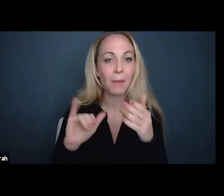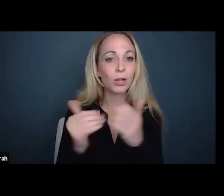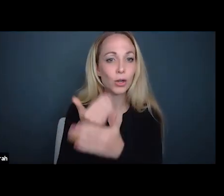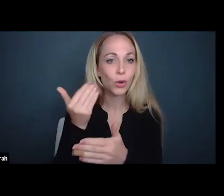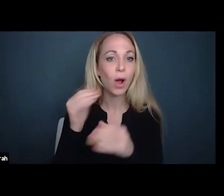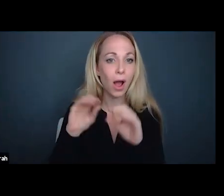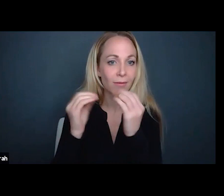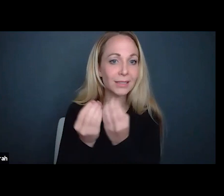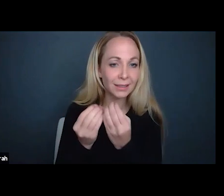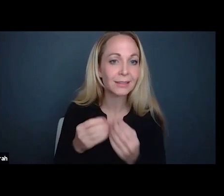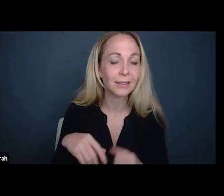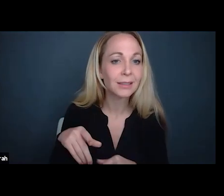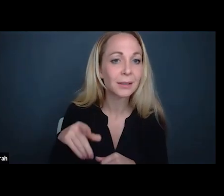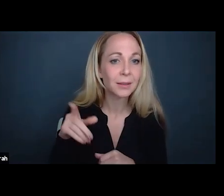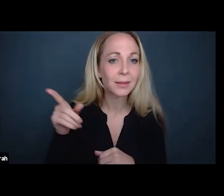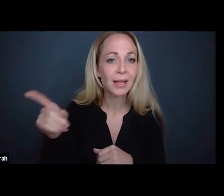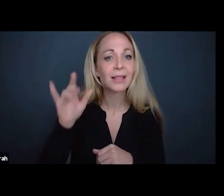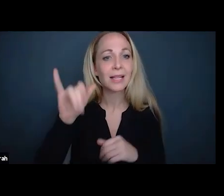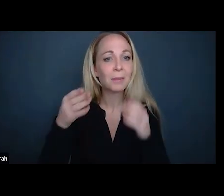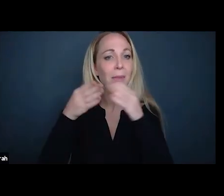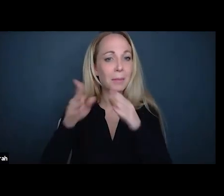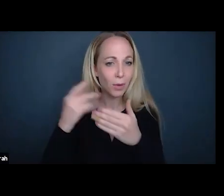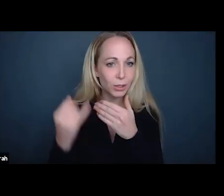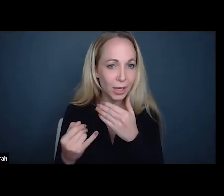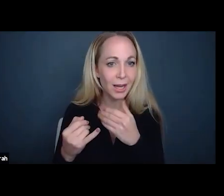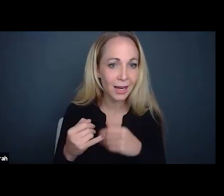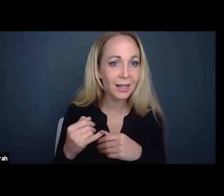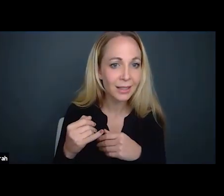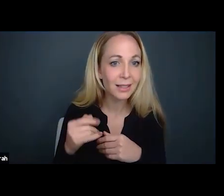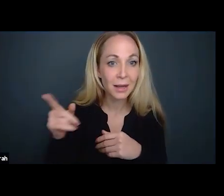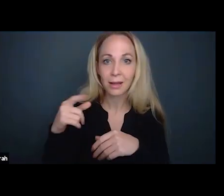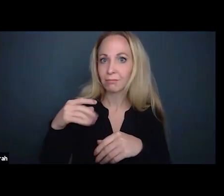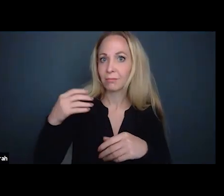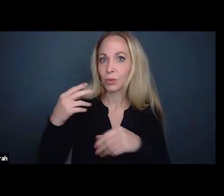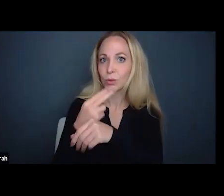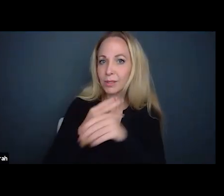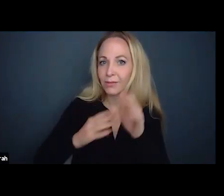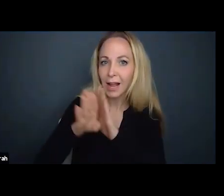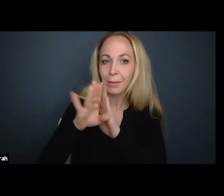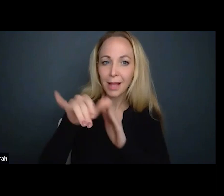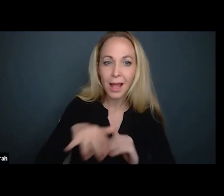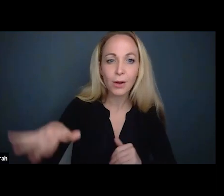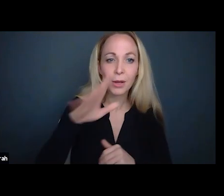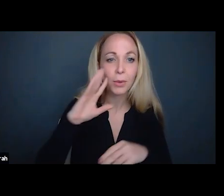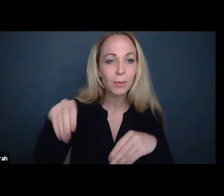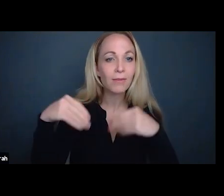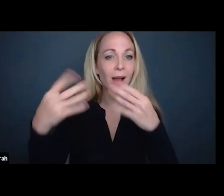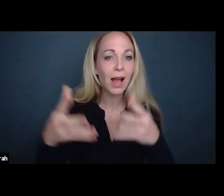This is a public plaza in a mixed-use development in a busy area and provides a lot of space